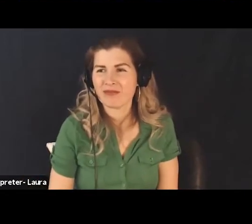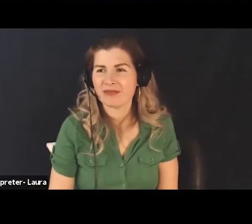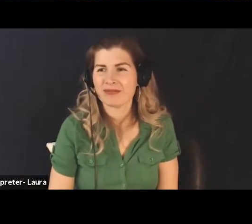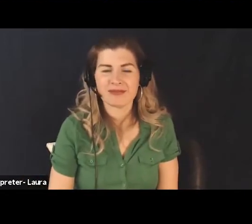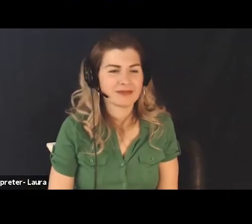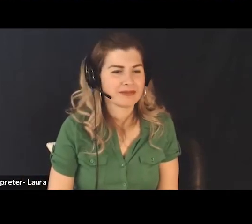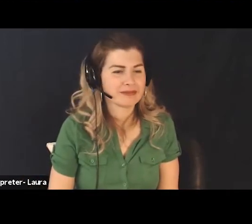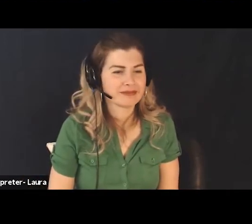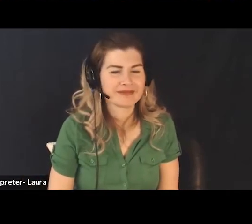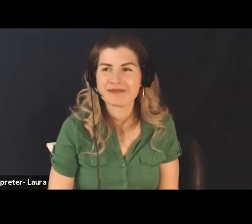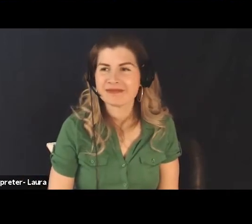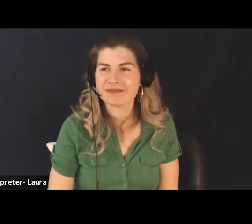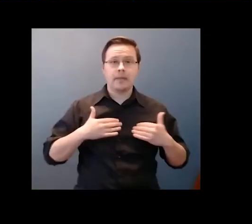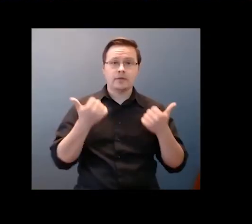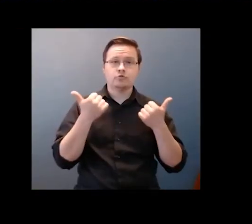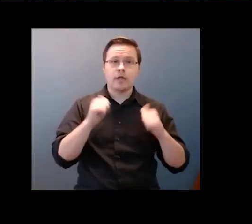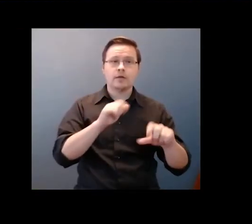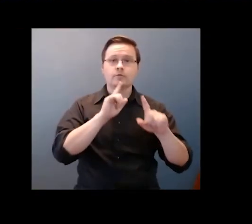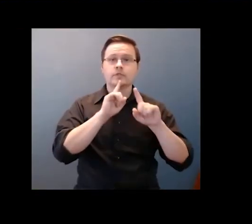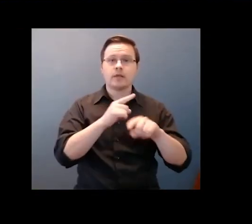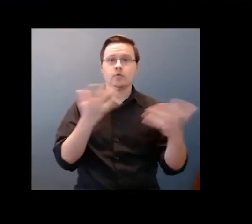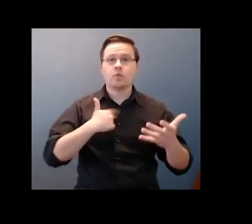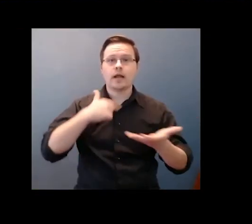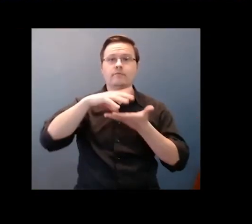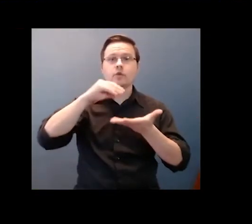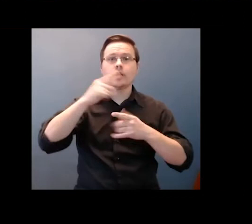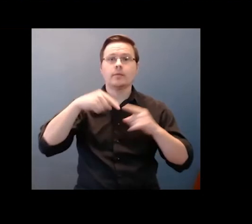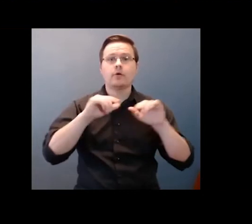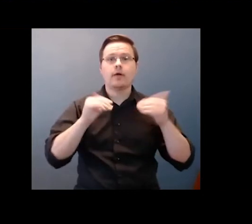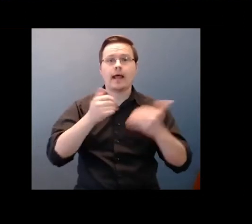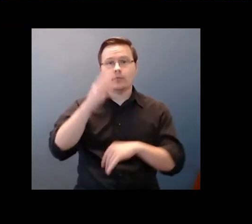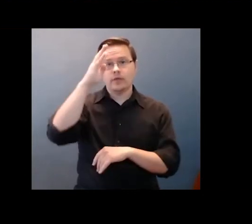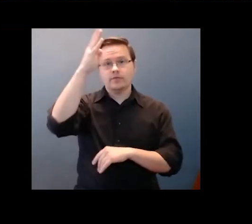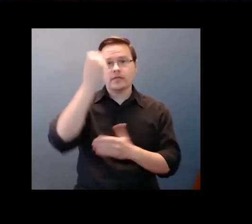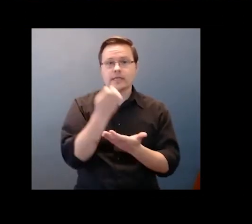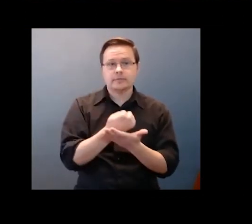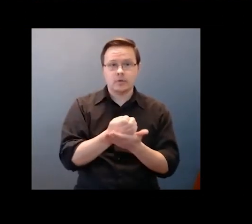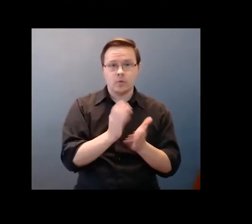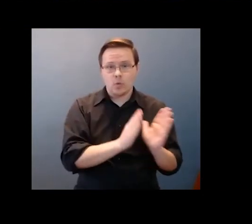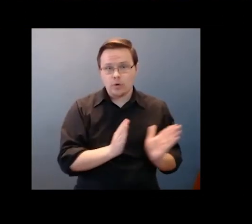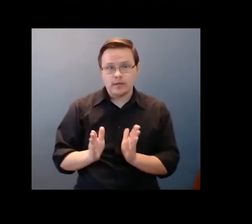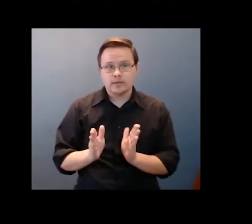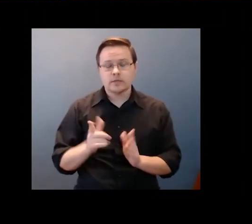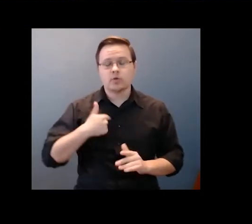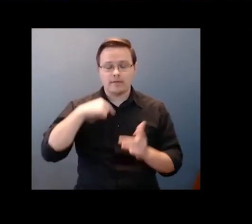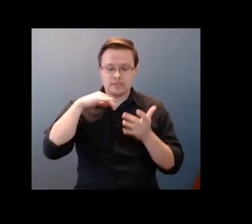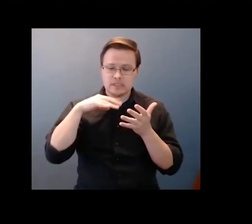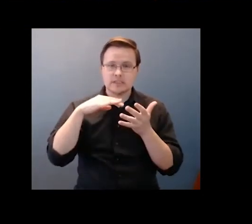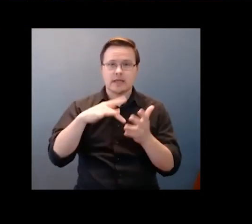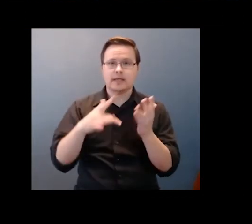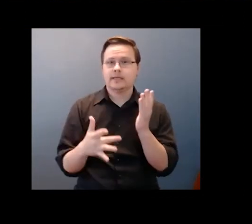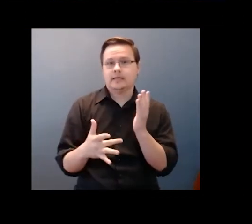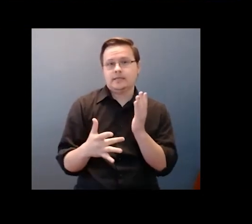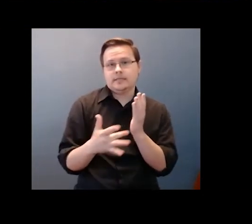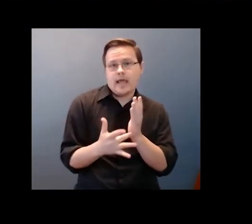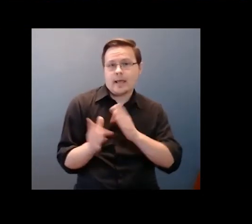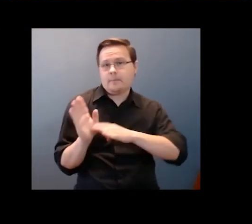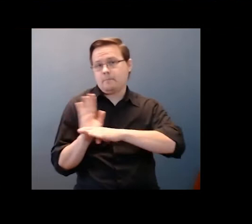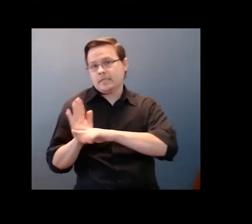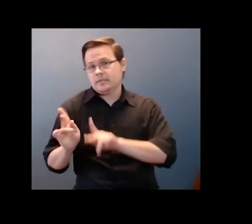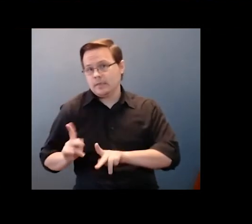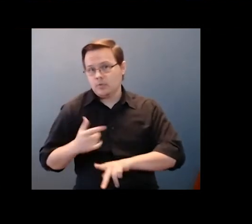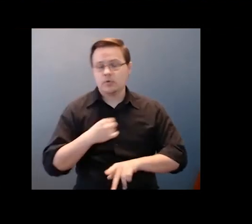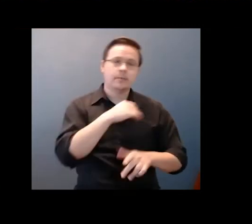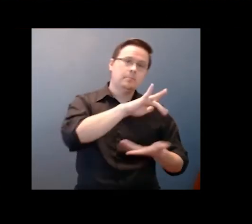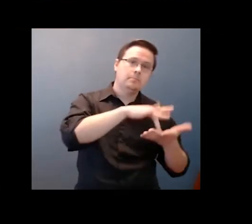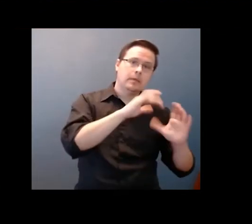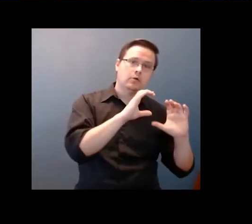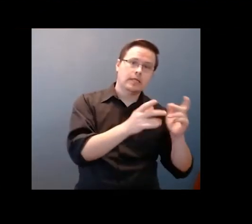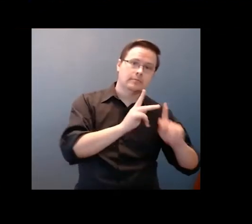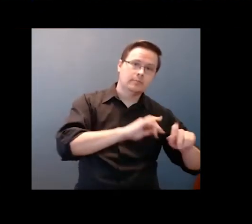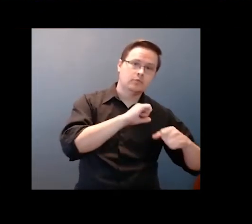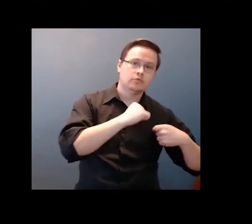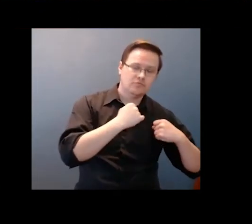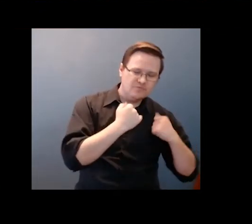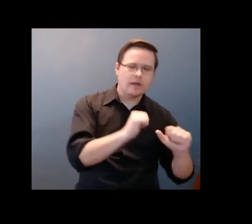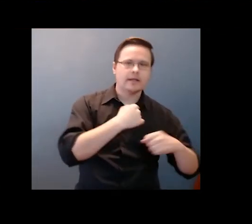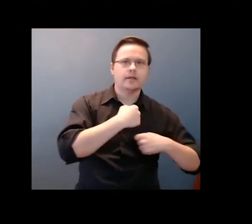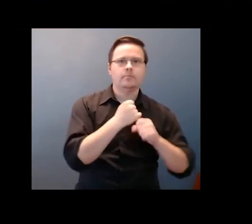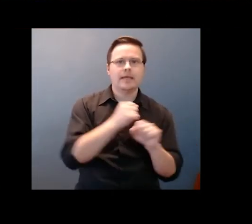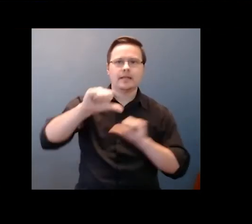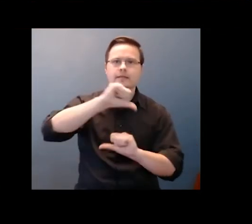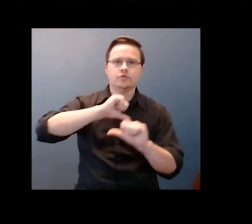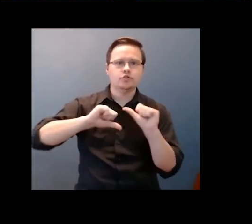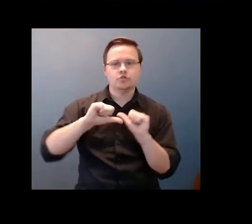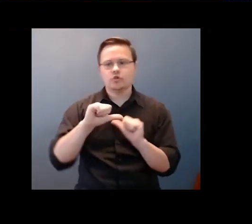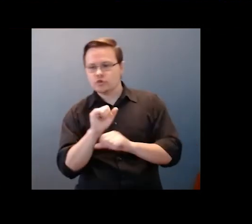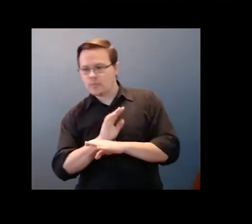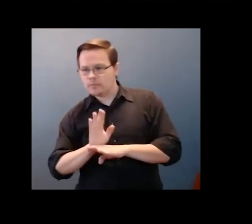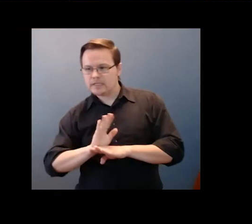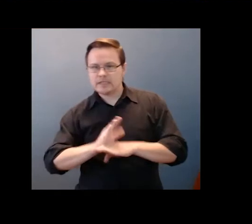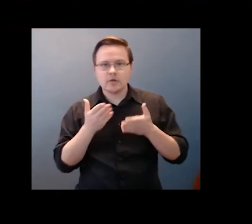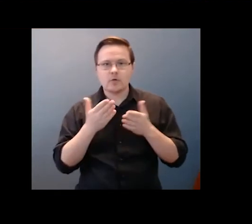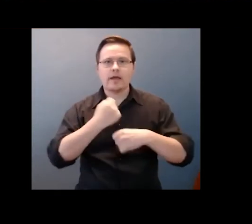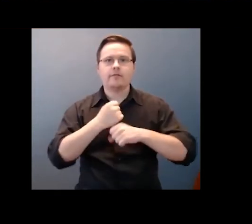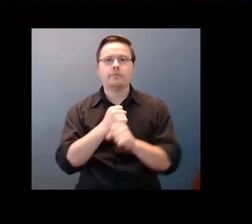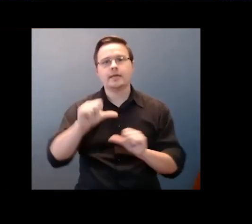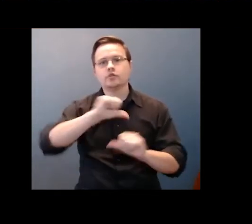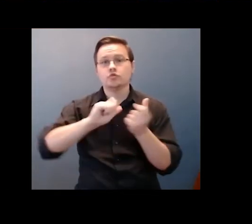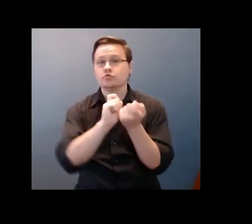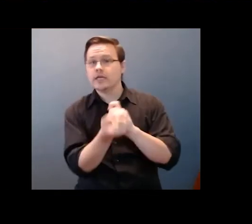this talk today is my attempt to respond to what I've learned about how the innovation economy organizes us so I studied tech entrepreneurs and middle class people trying to make social enterprises a way of making positive social change.